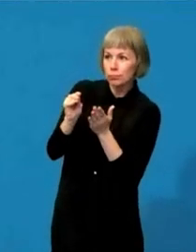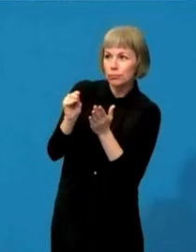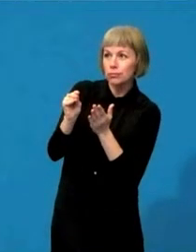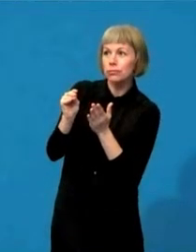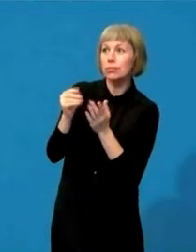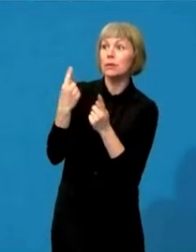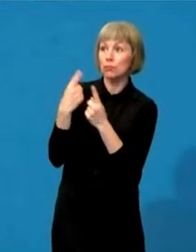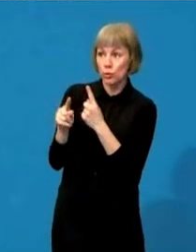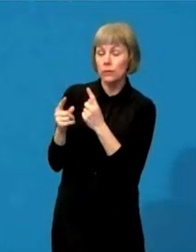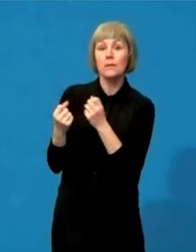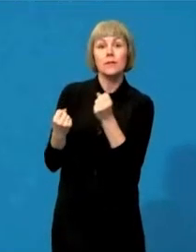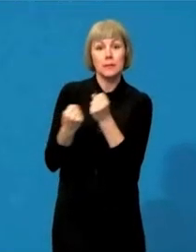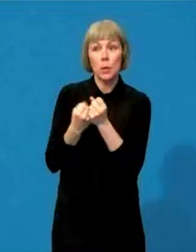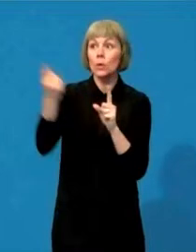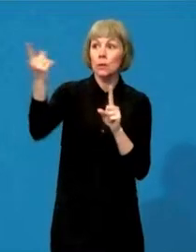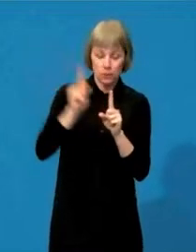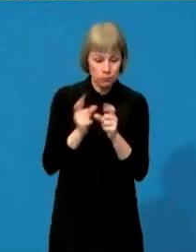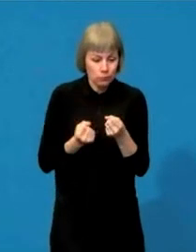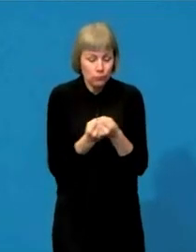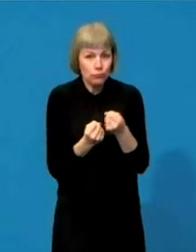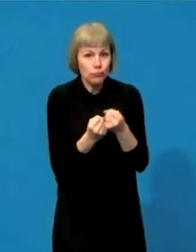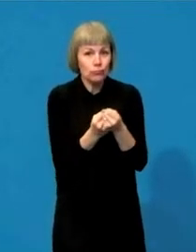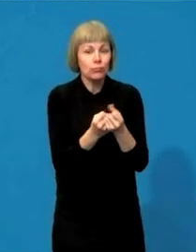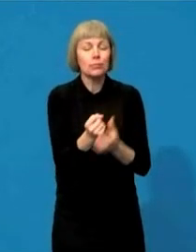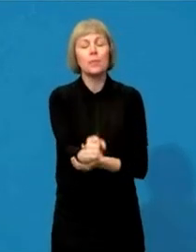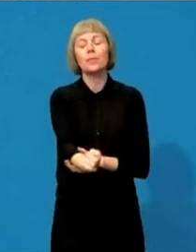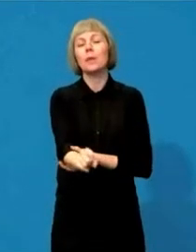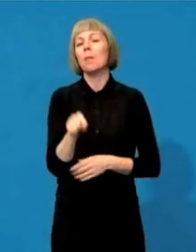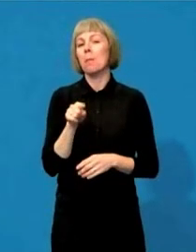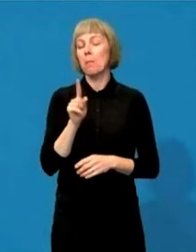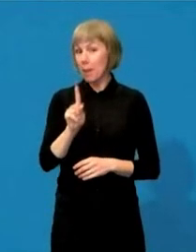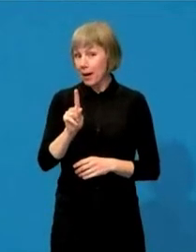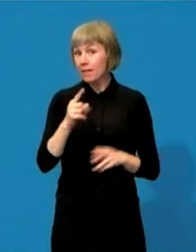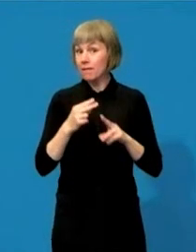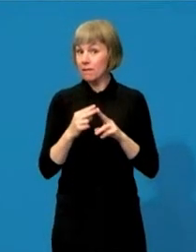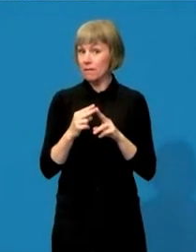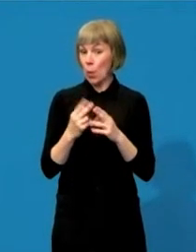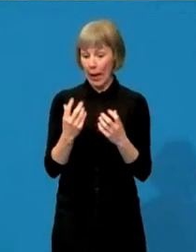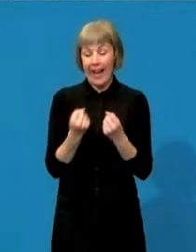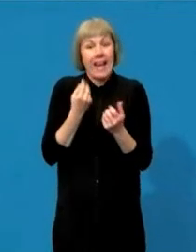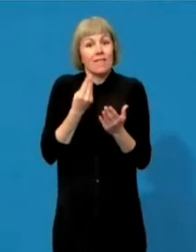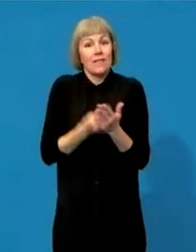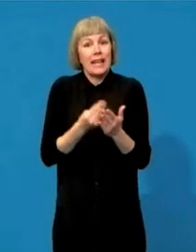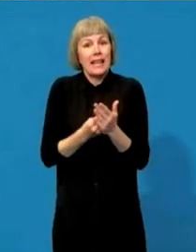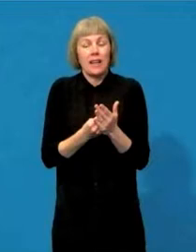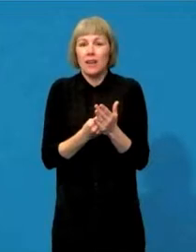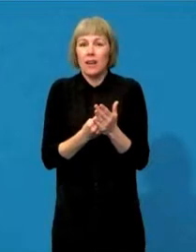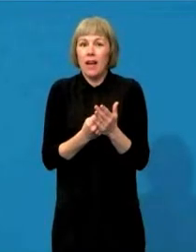When he was evaluated, they almost had to give the worst-case scenario for him to